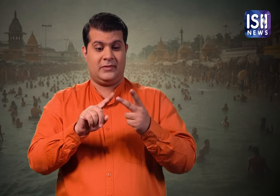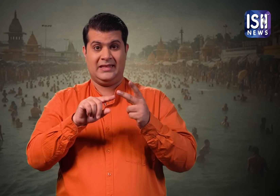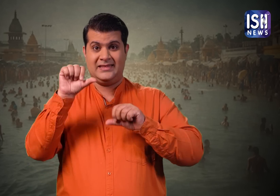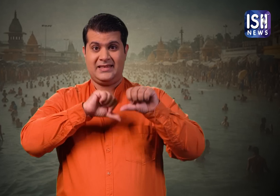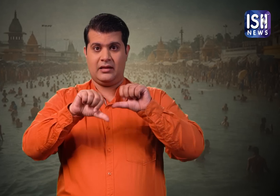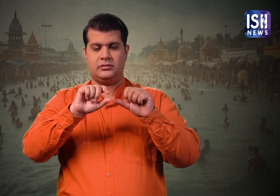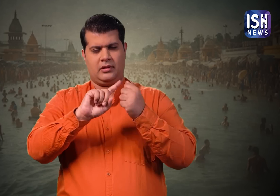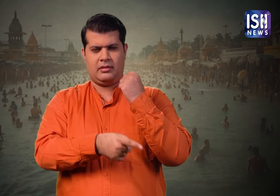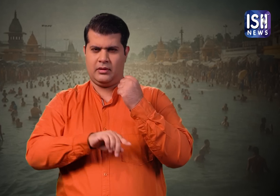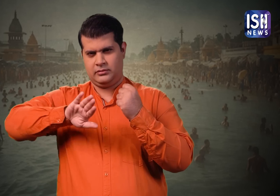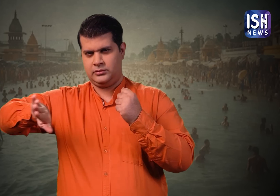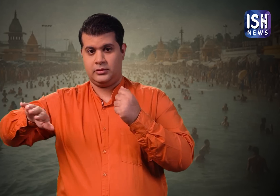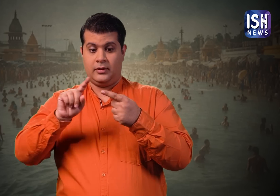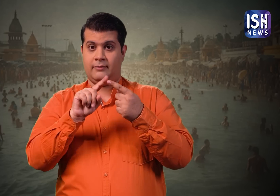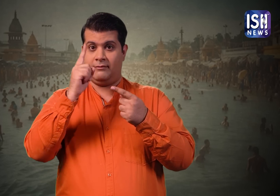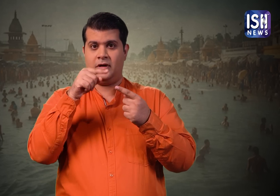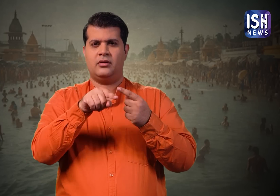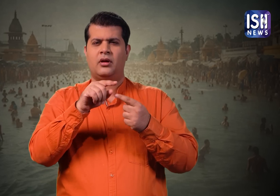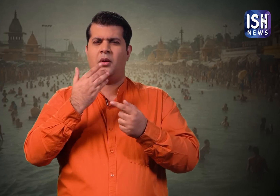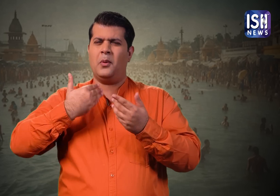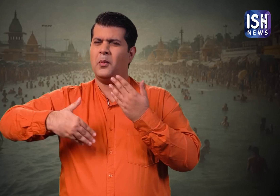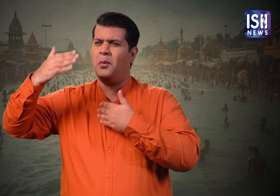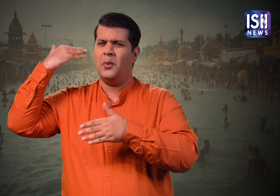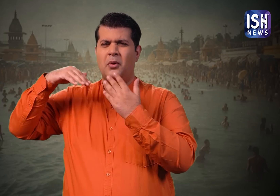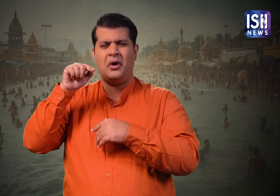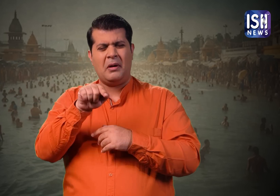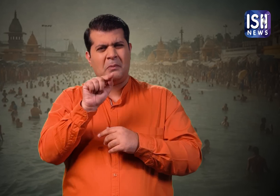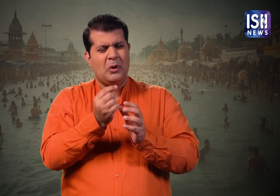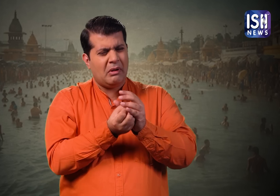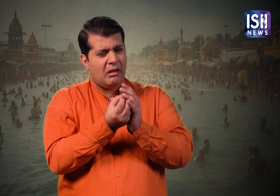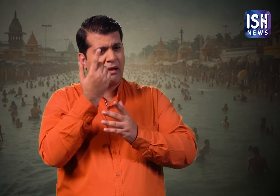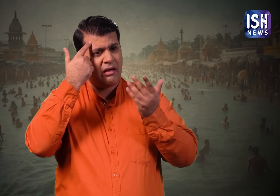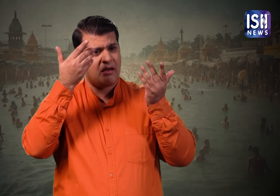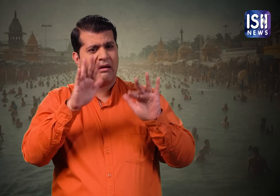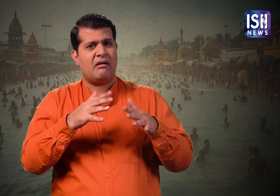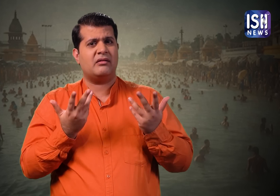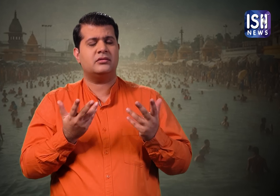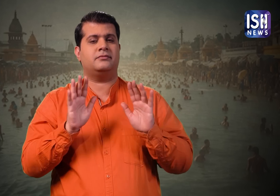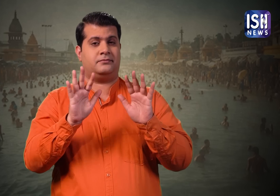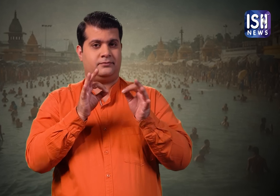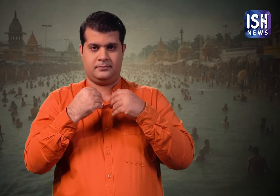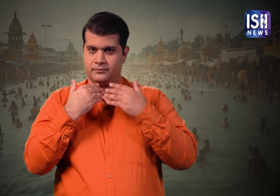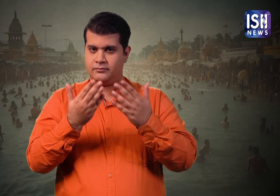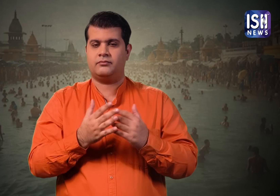We'll look at the science part later but first let's take a look at the ancient story